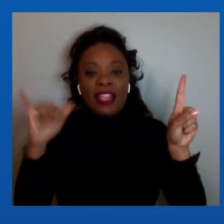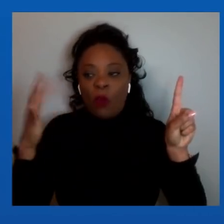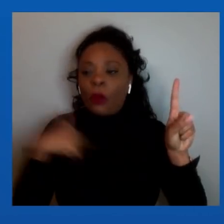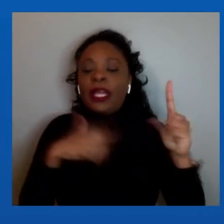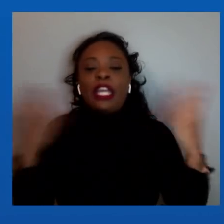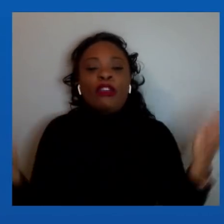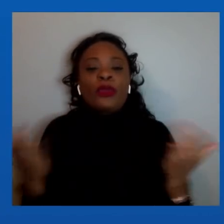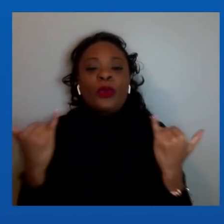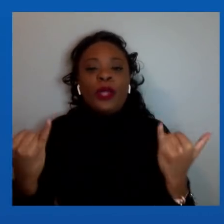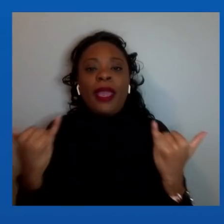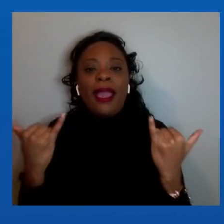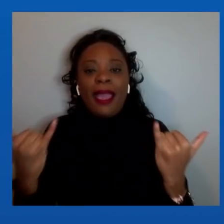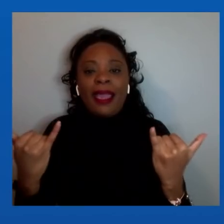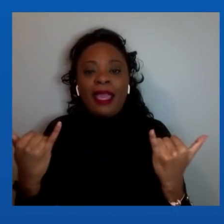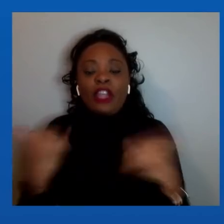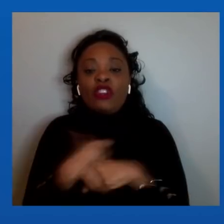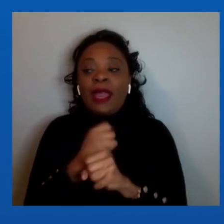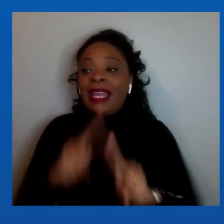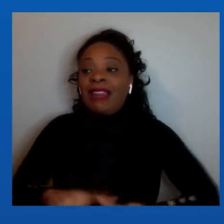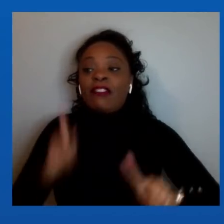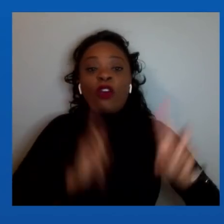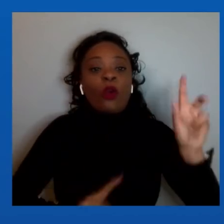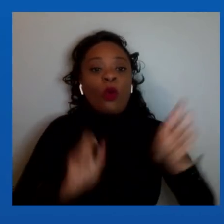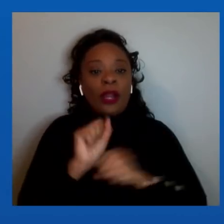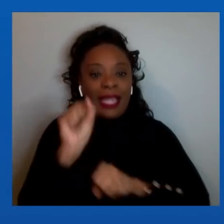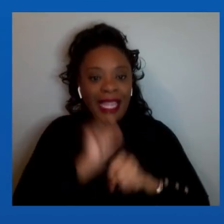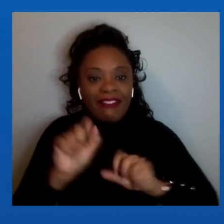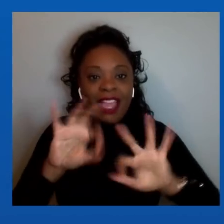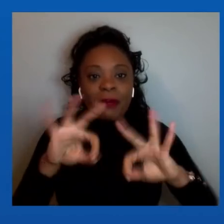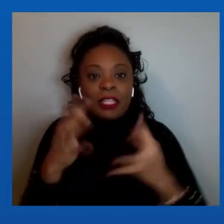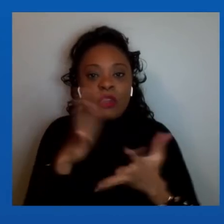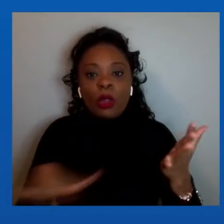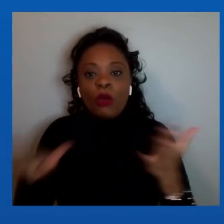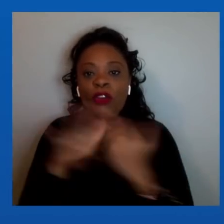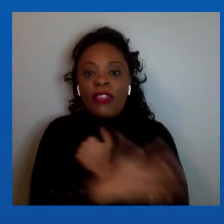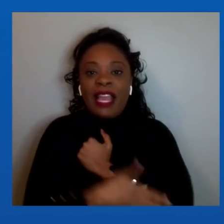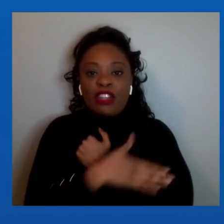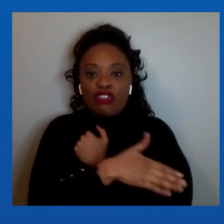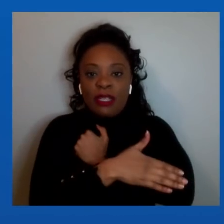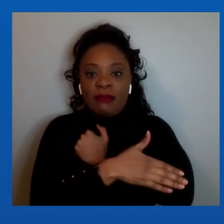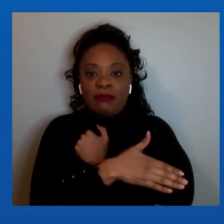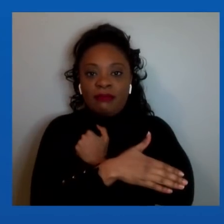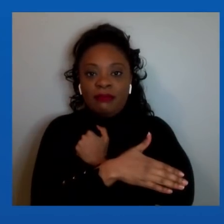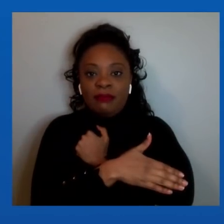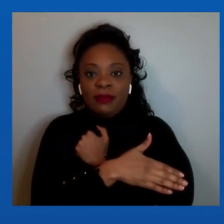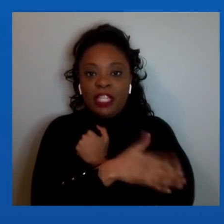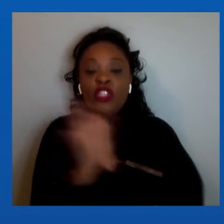to make a difference for working families across our nation, to offer just a little help.